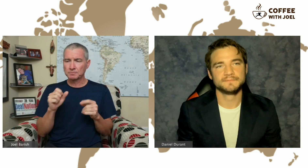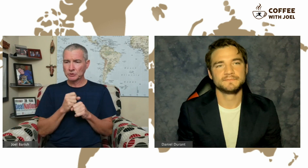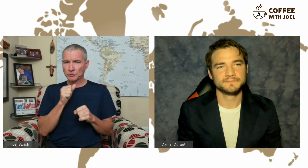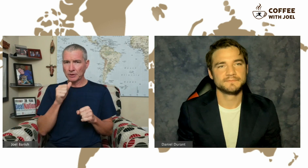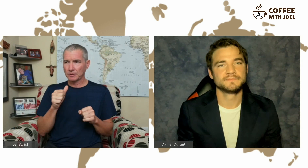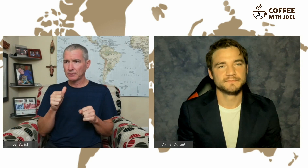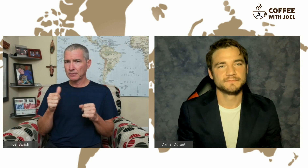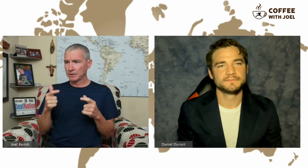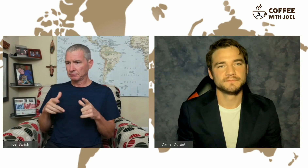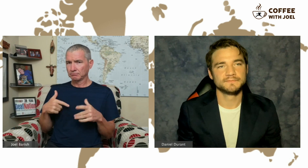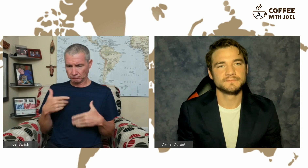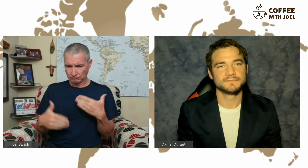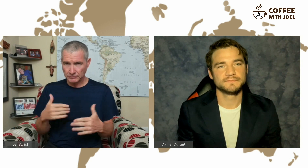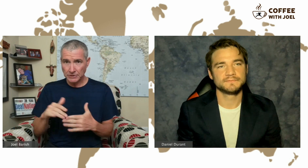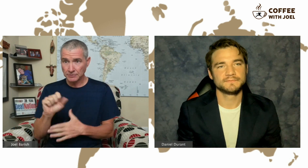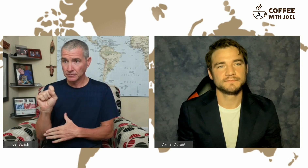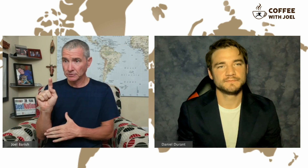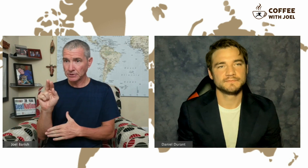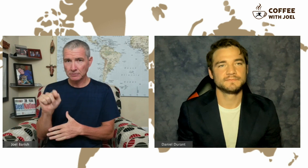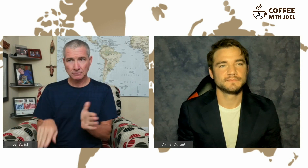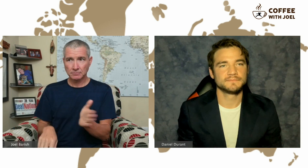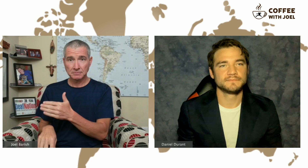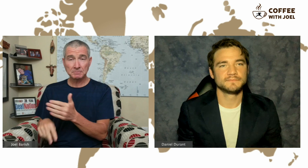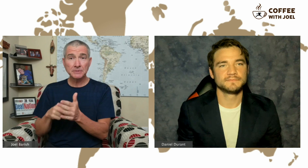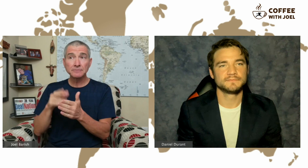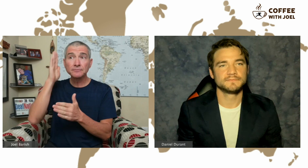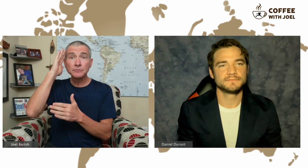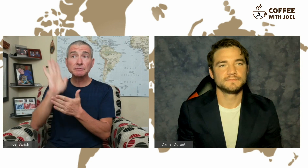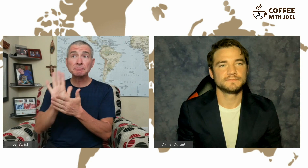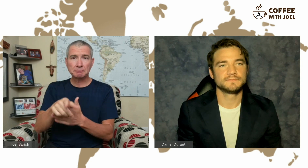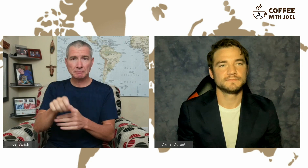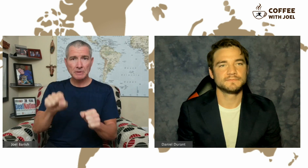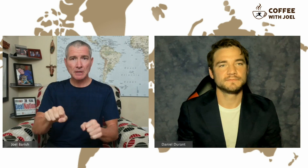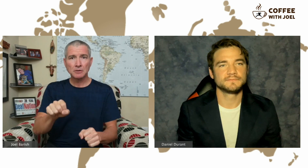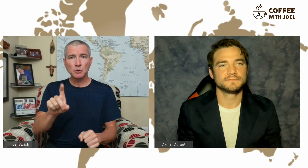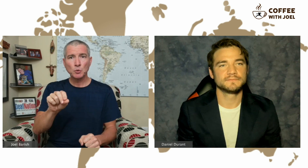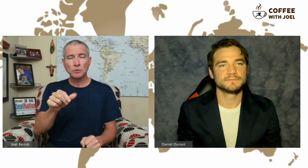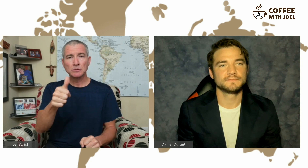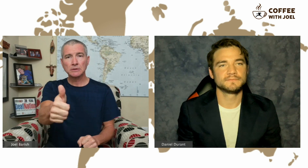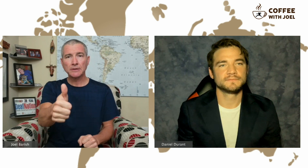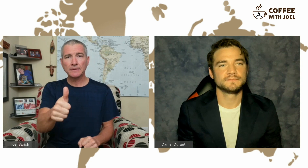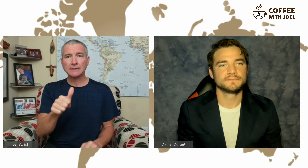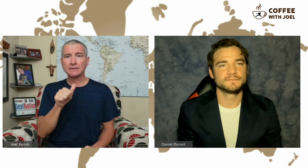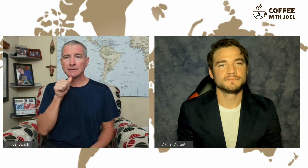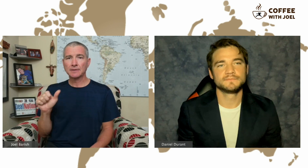For example, you didn’t need a stuntman. Maybe in future films, you can do it yourself